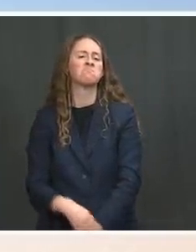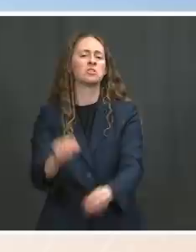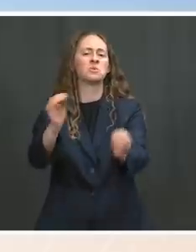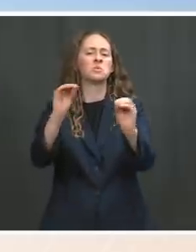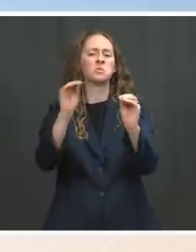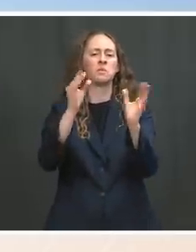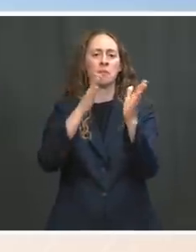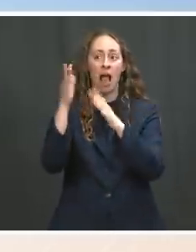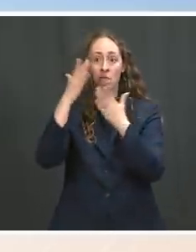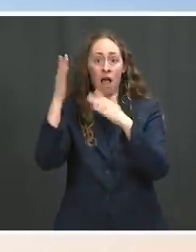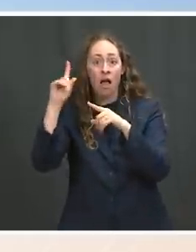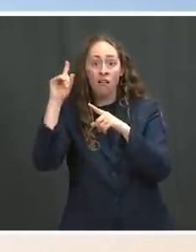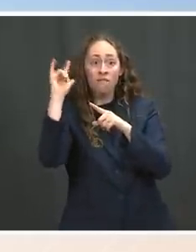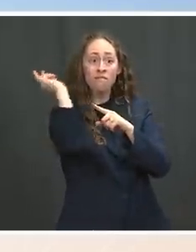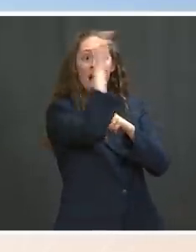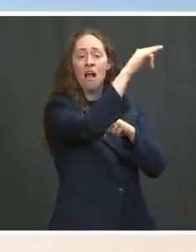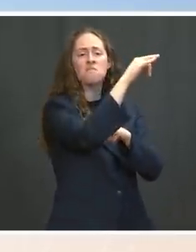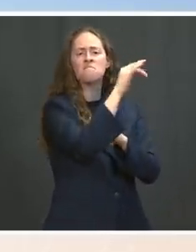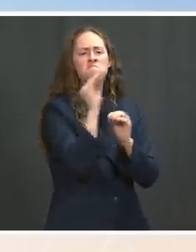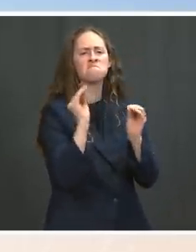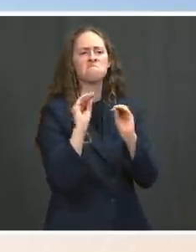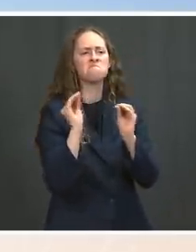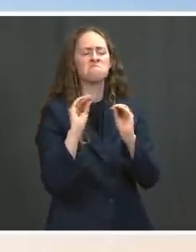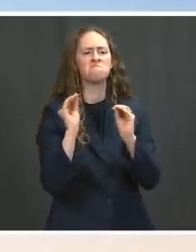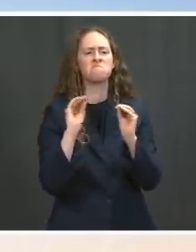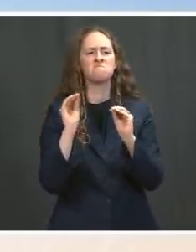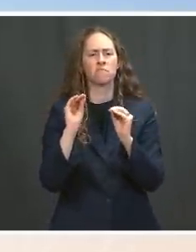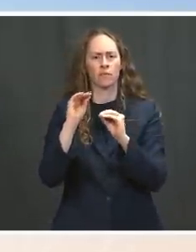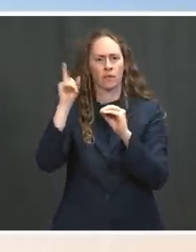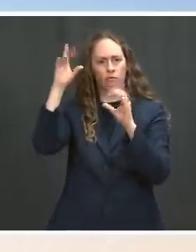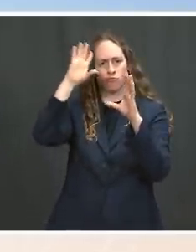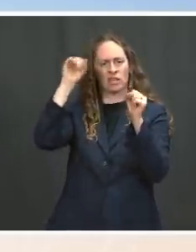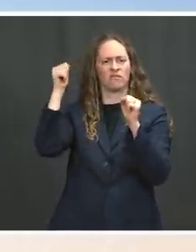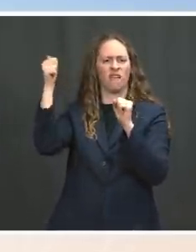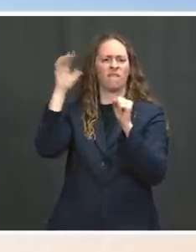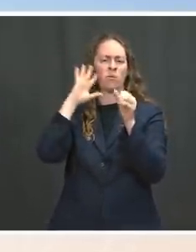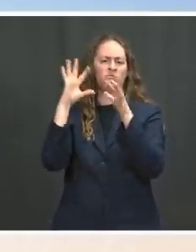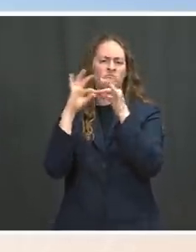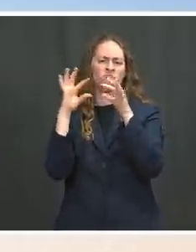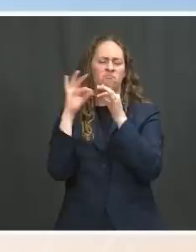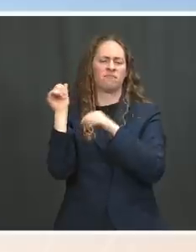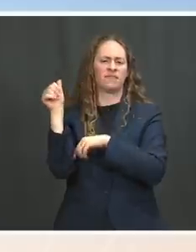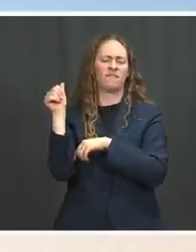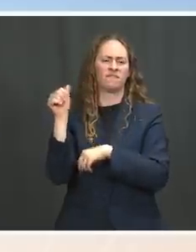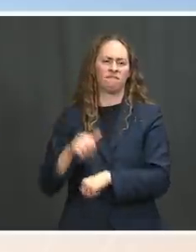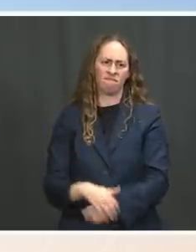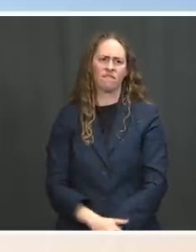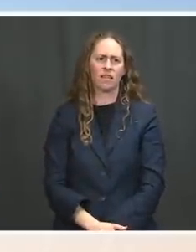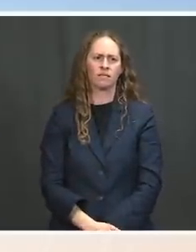In terms of the question about reopening the consulate, I would certainly point you to the State Department. They may have already addressed that,